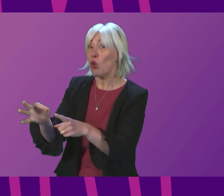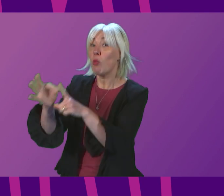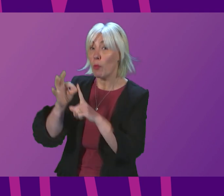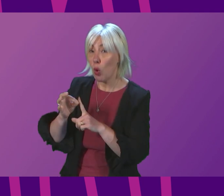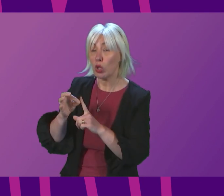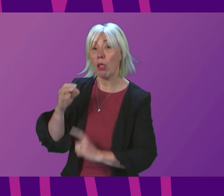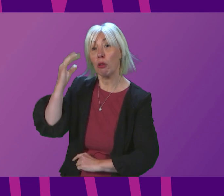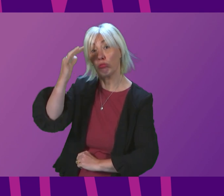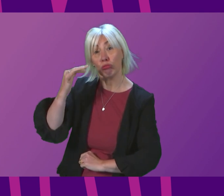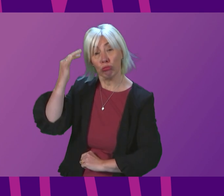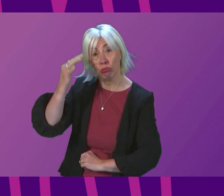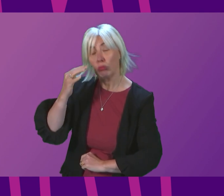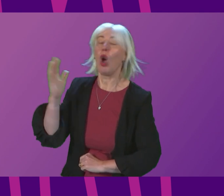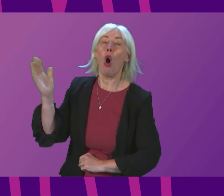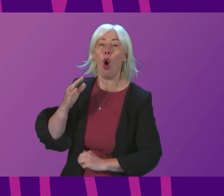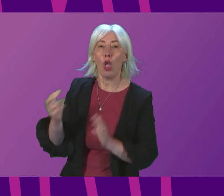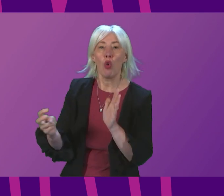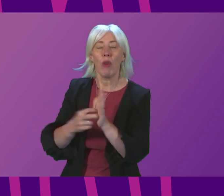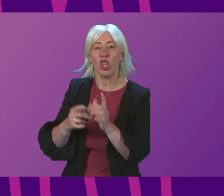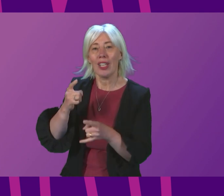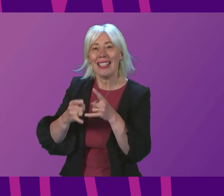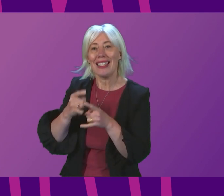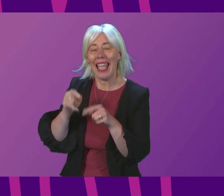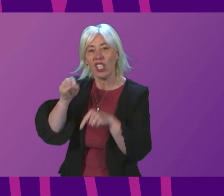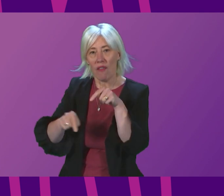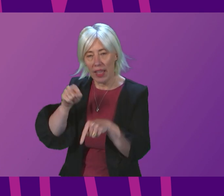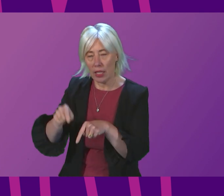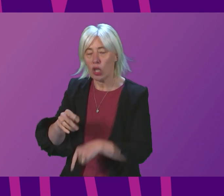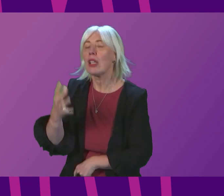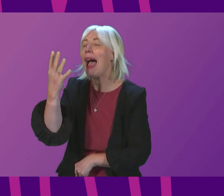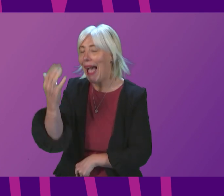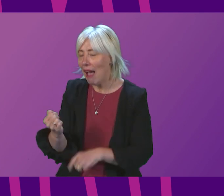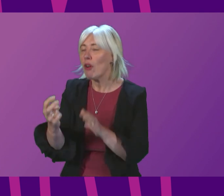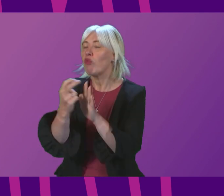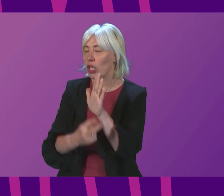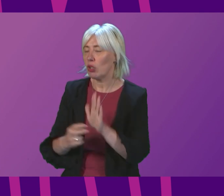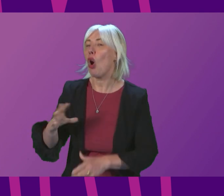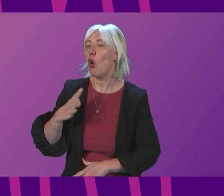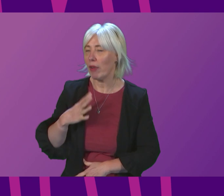All registered sex offenders are already placed on the sex offender register and, as such,